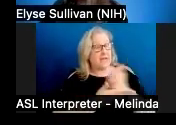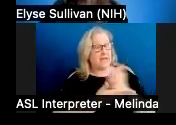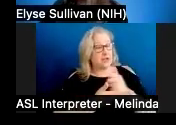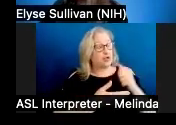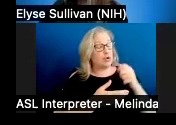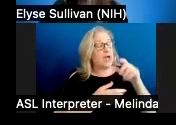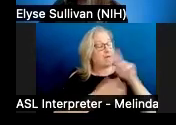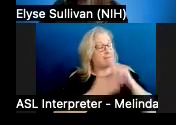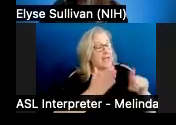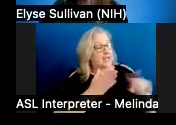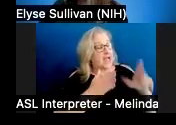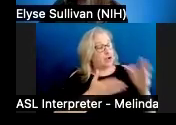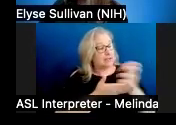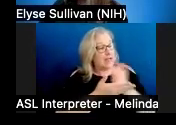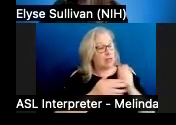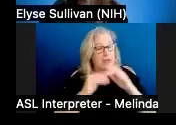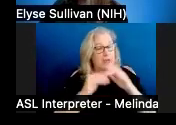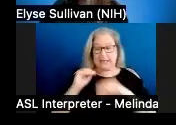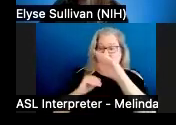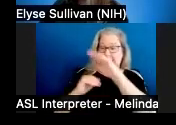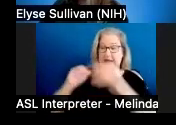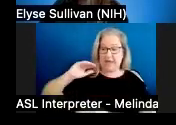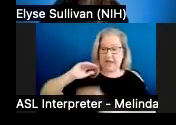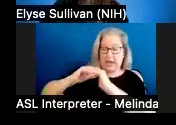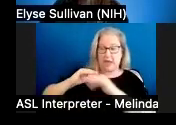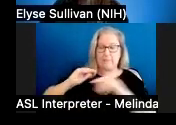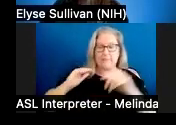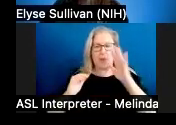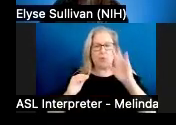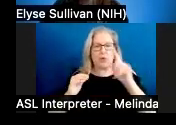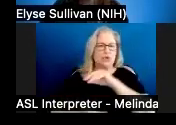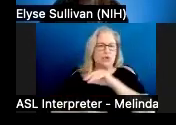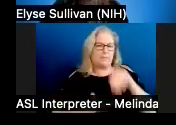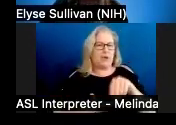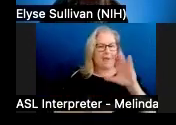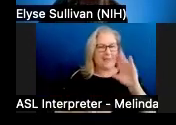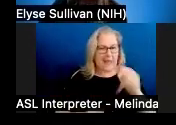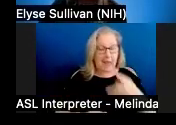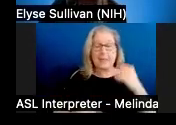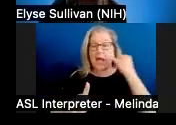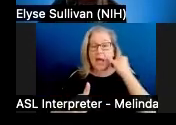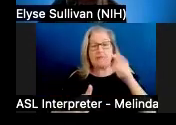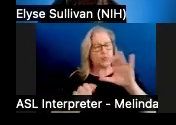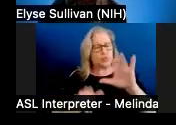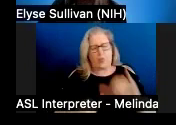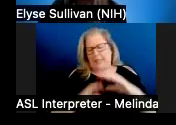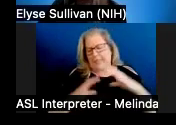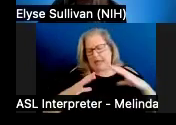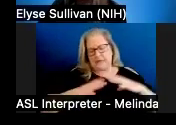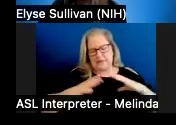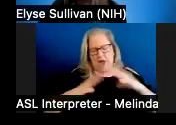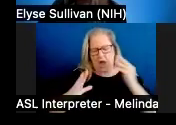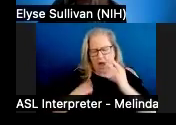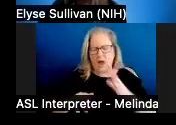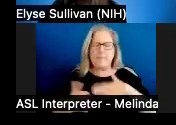oftentimes the institutions will just put the cap in. If you do that, that's fine, but please indicate somewhere in that application